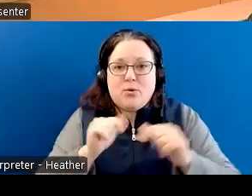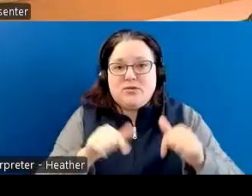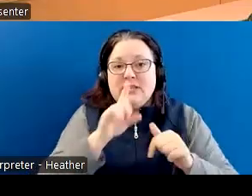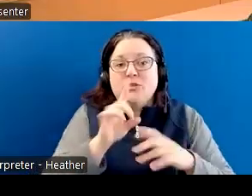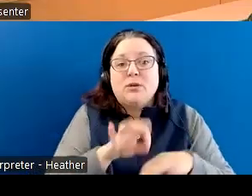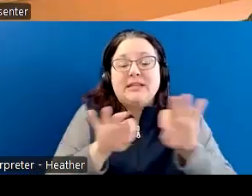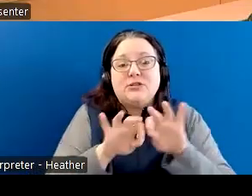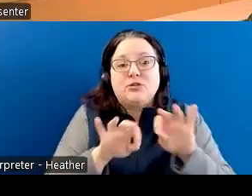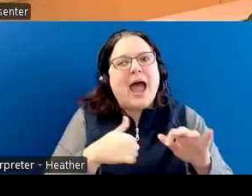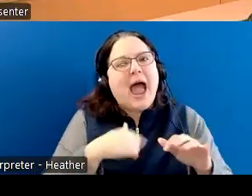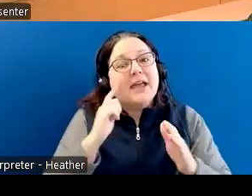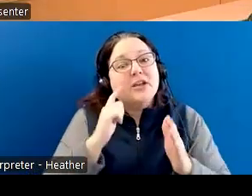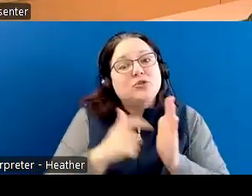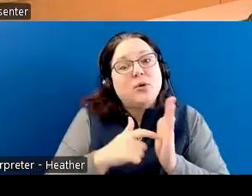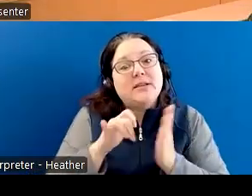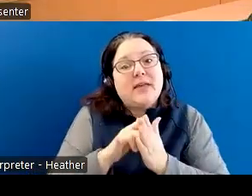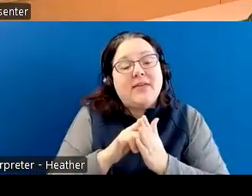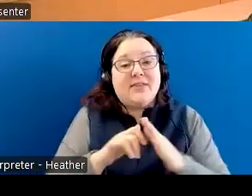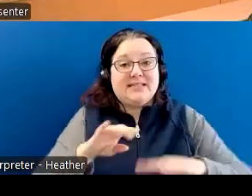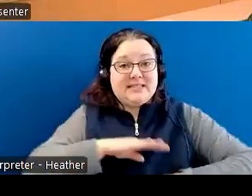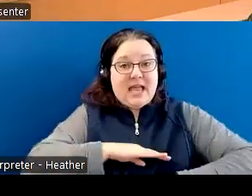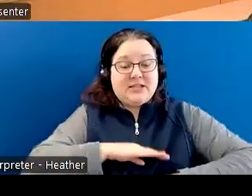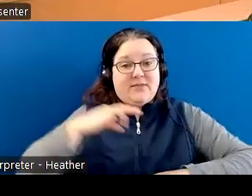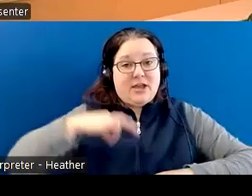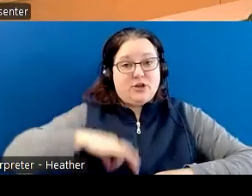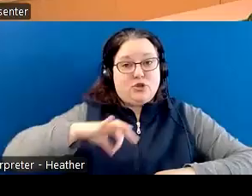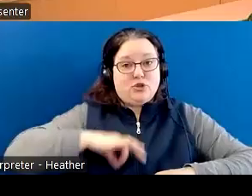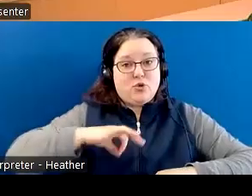that I I noticed that the satisfaction scores for the docs was about the same as the peers.